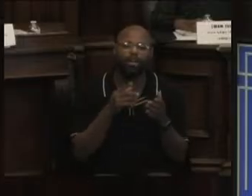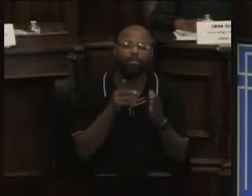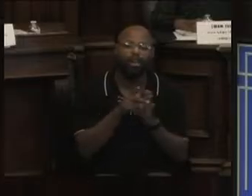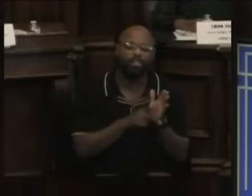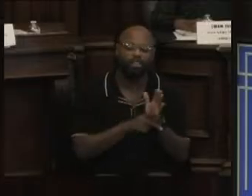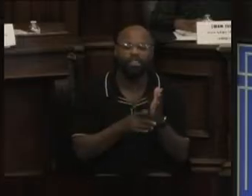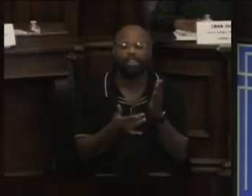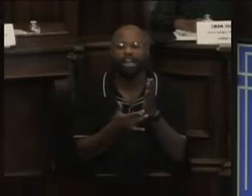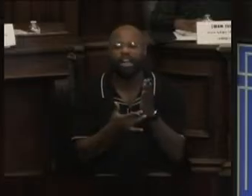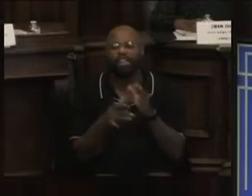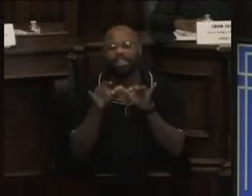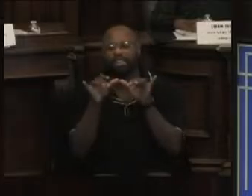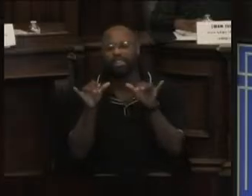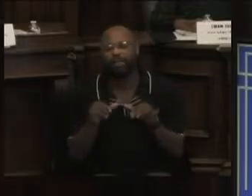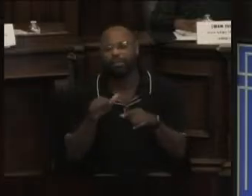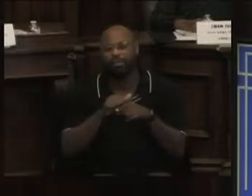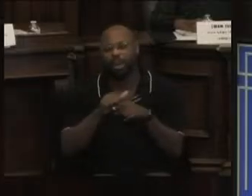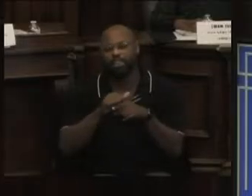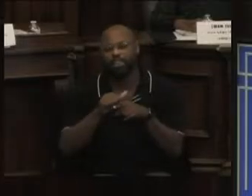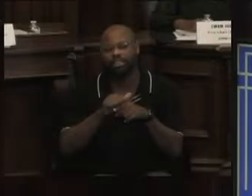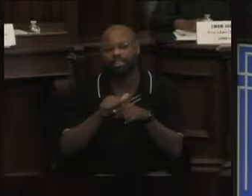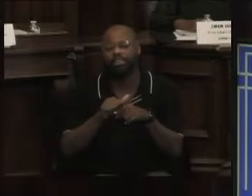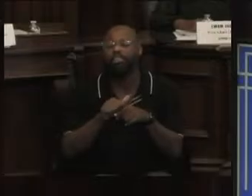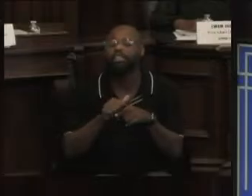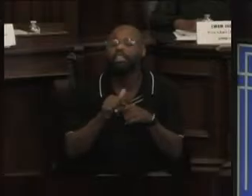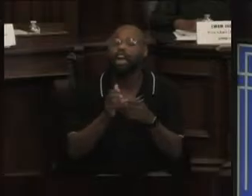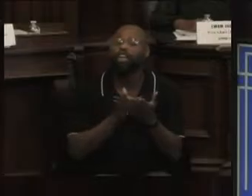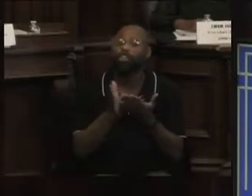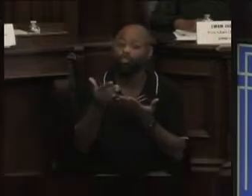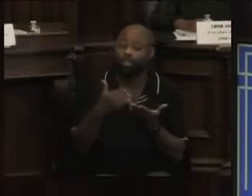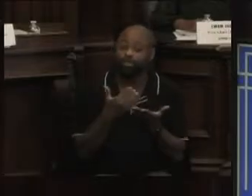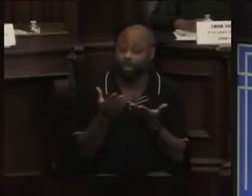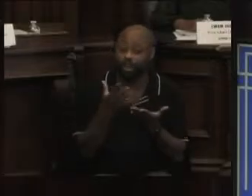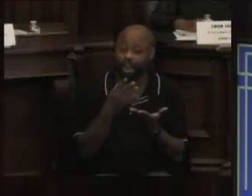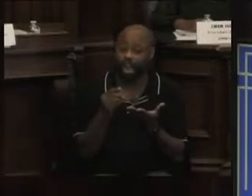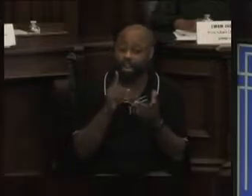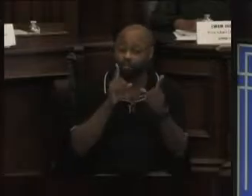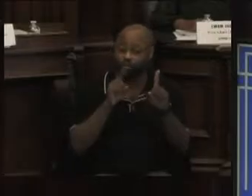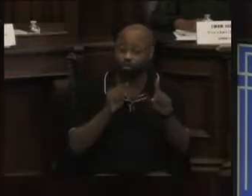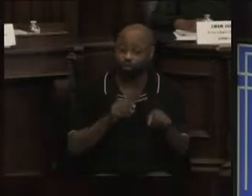and recommendations around